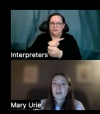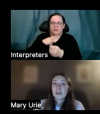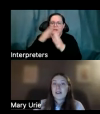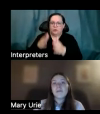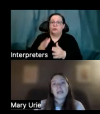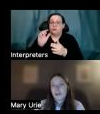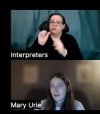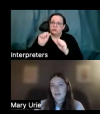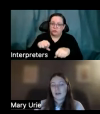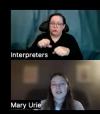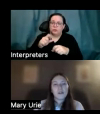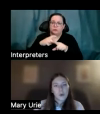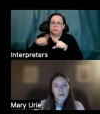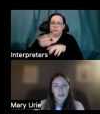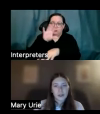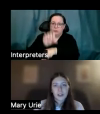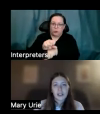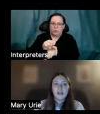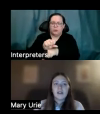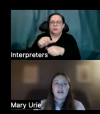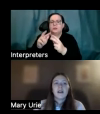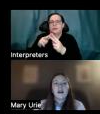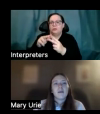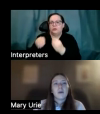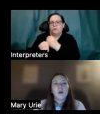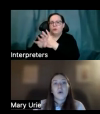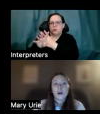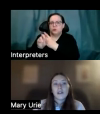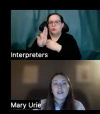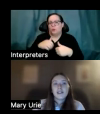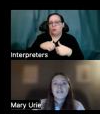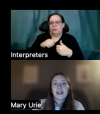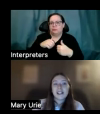meet with them, either in person or virtually. Or you can find